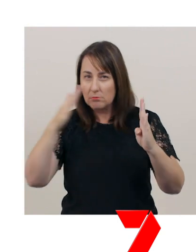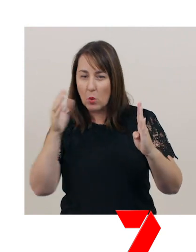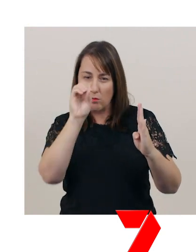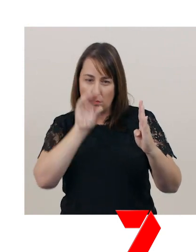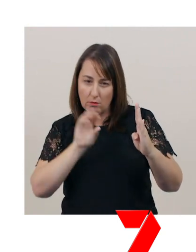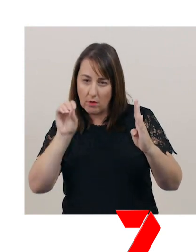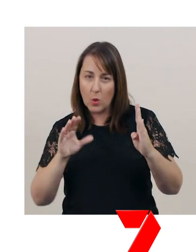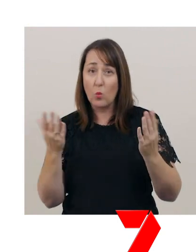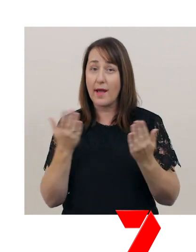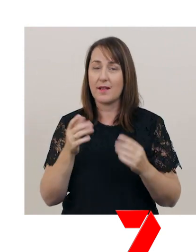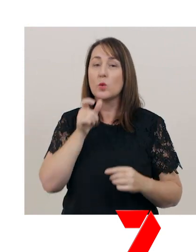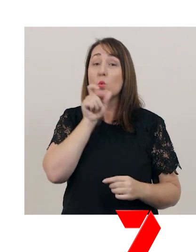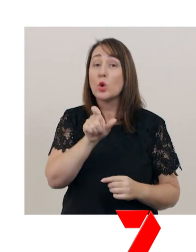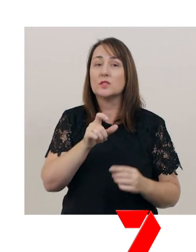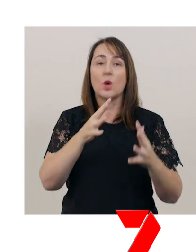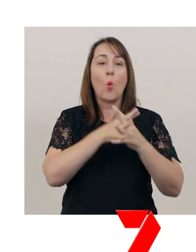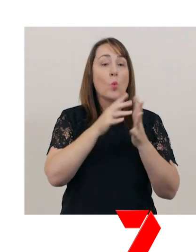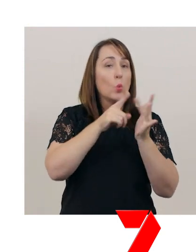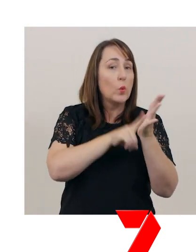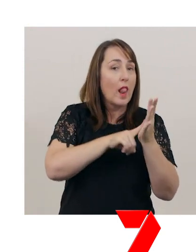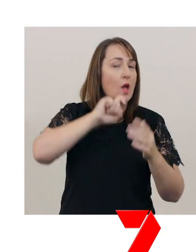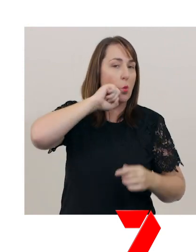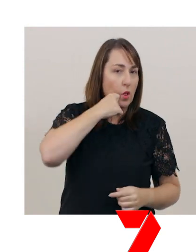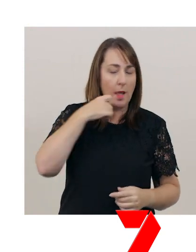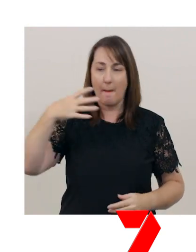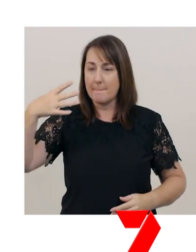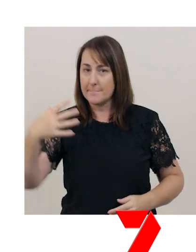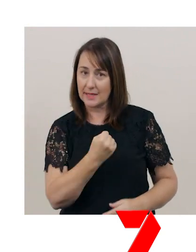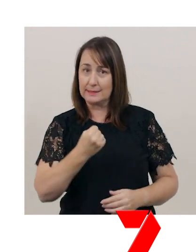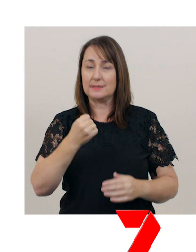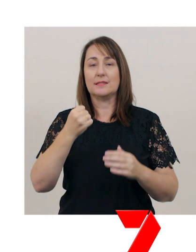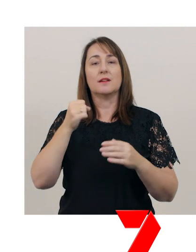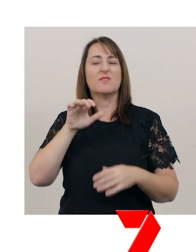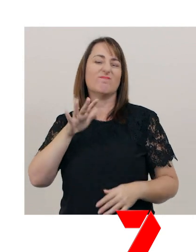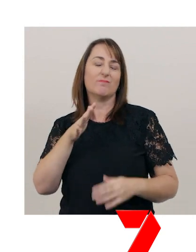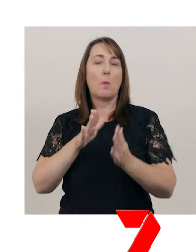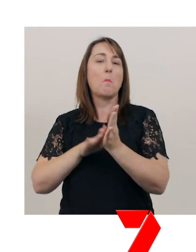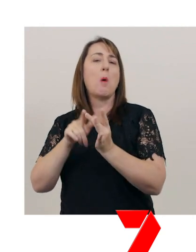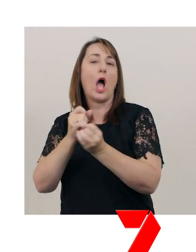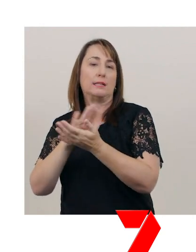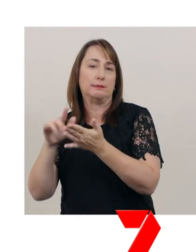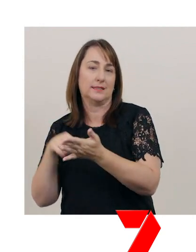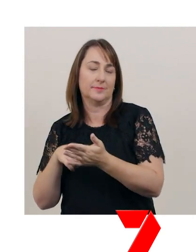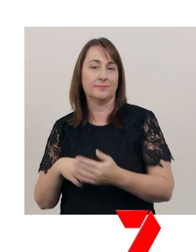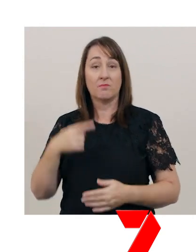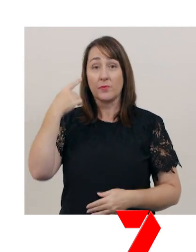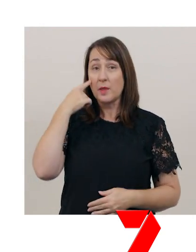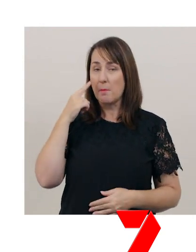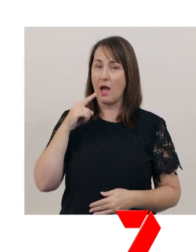Our words are: 'will', 'must', and 'might'. Think about how much obligation, or a feeling that something must be done,